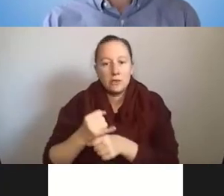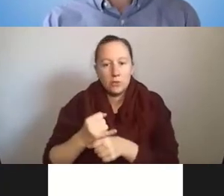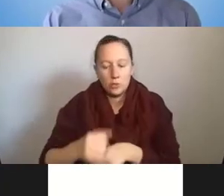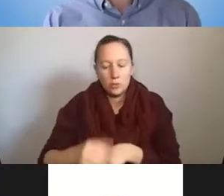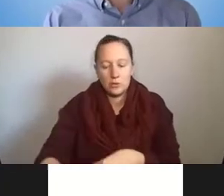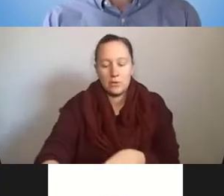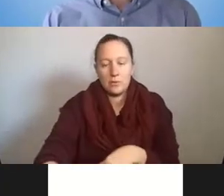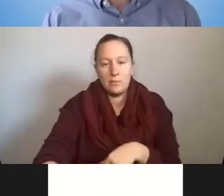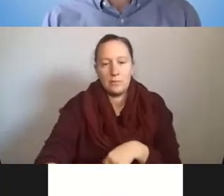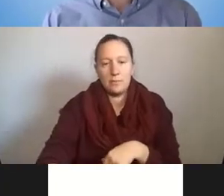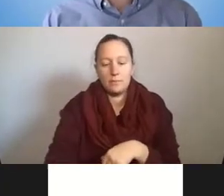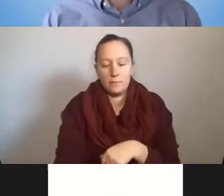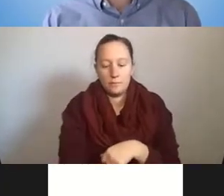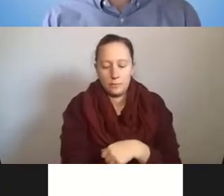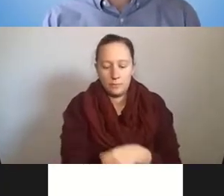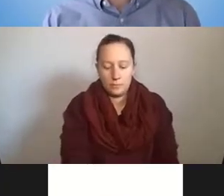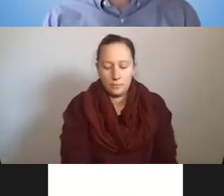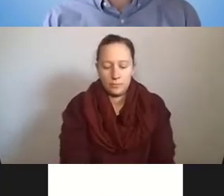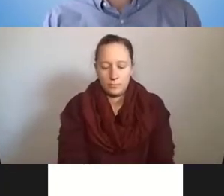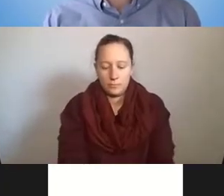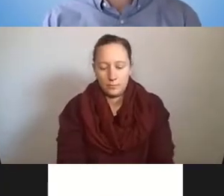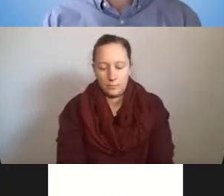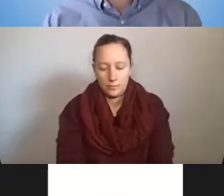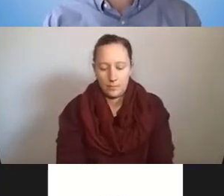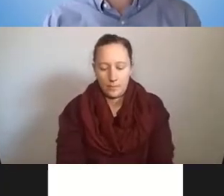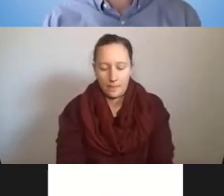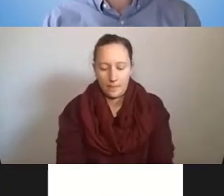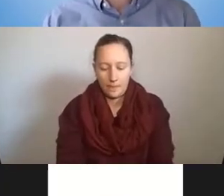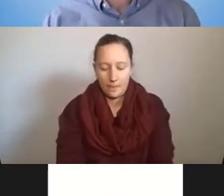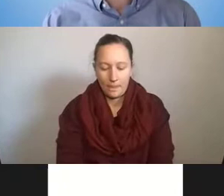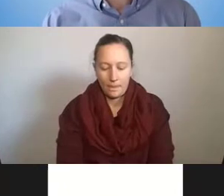So that's our broad mission. The way that we accomplish that is,